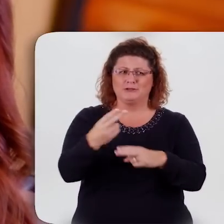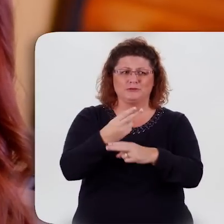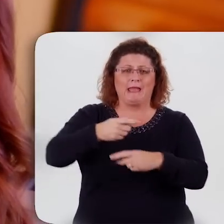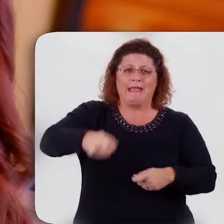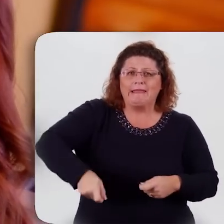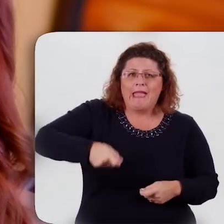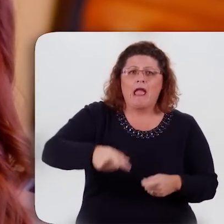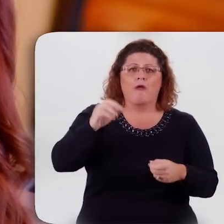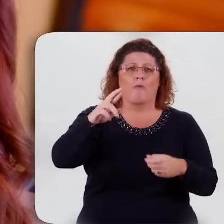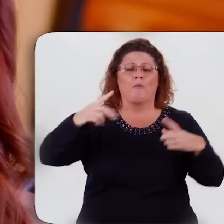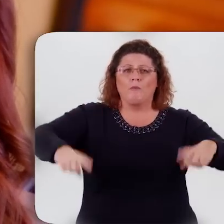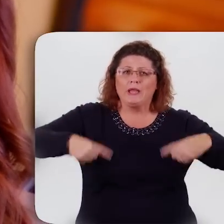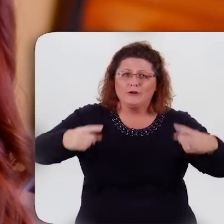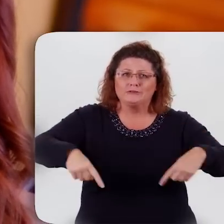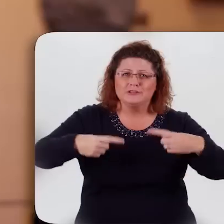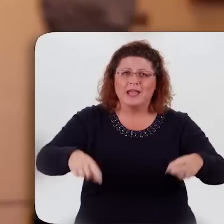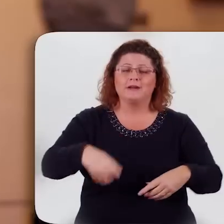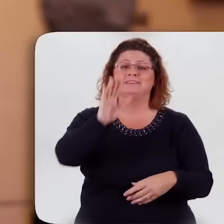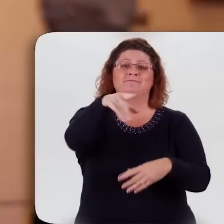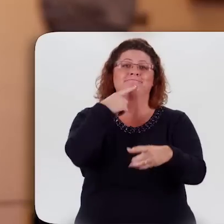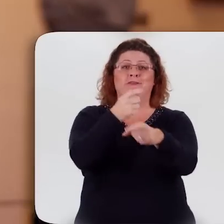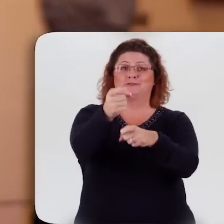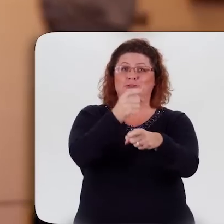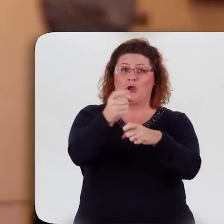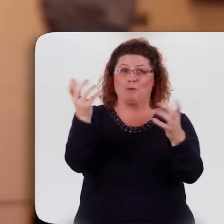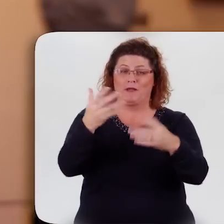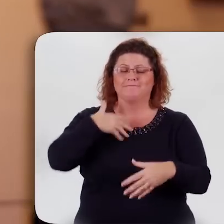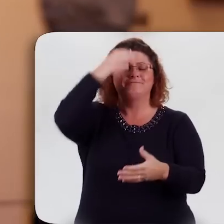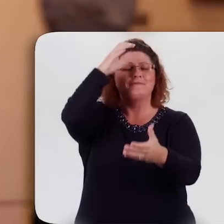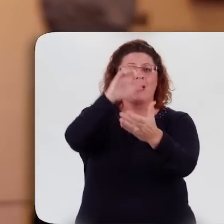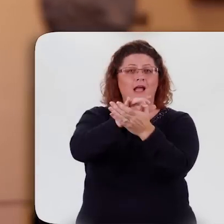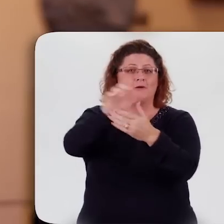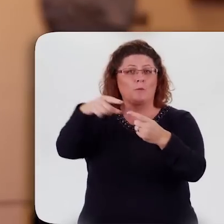such as a cane or even a wheelchair. Joke we have with my husband is that whenever he's pushing me